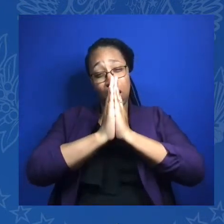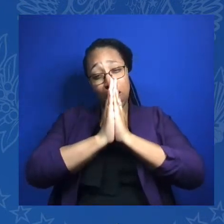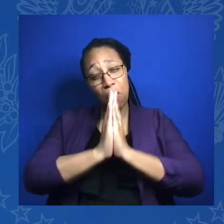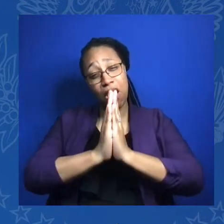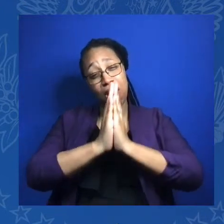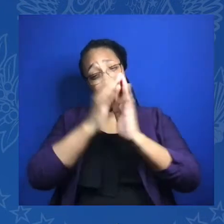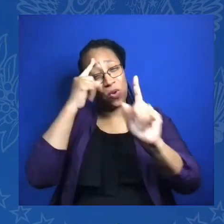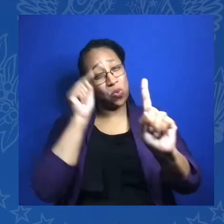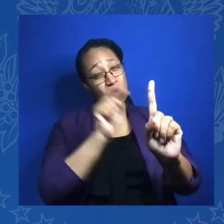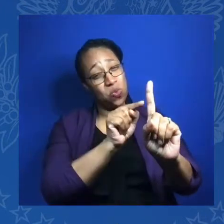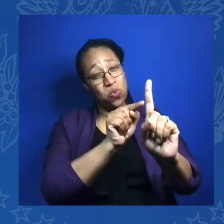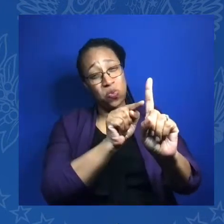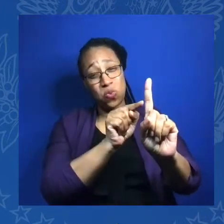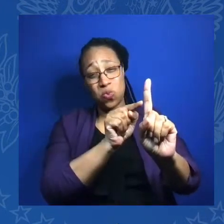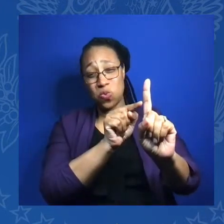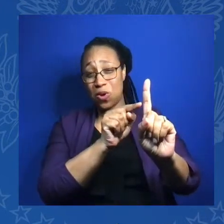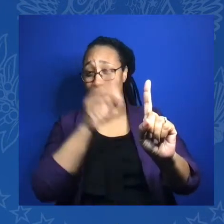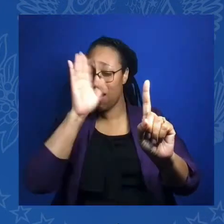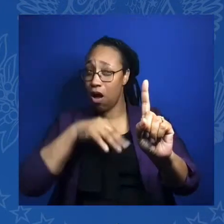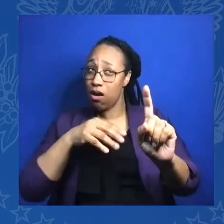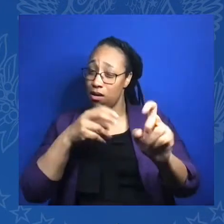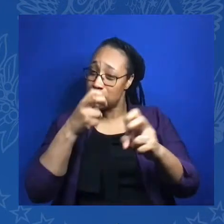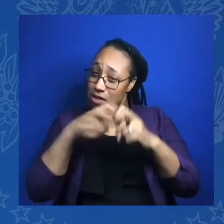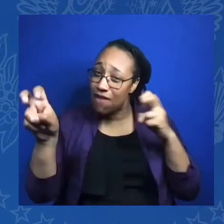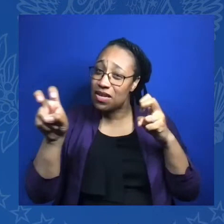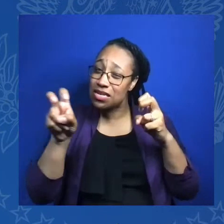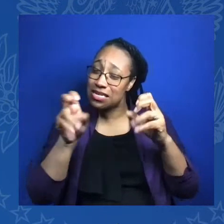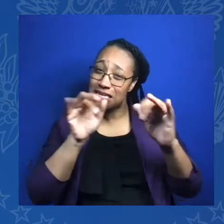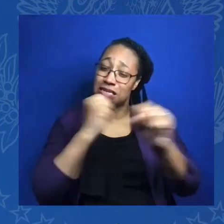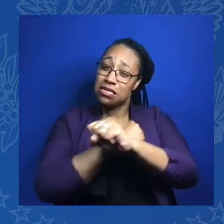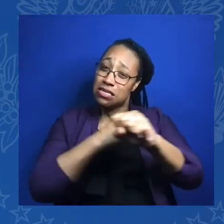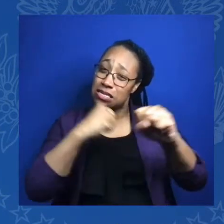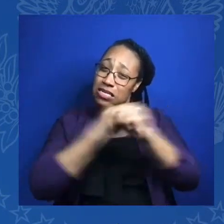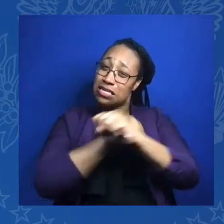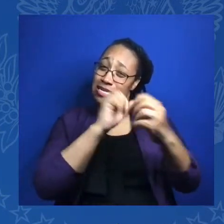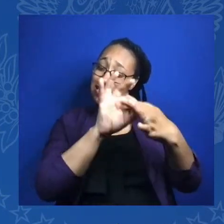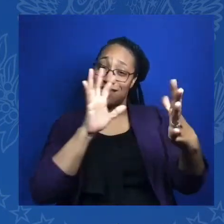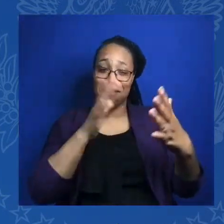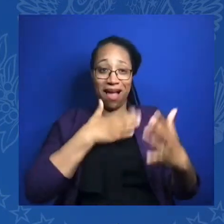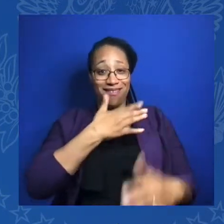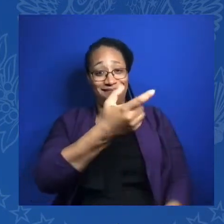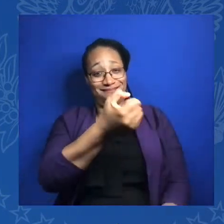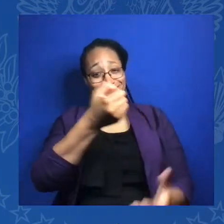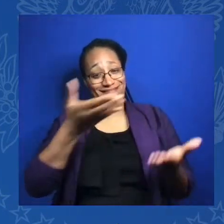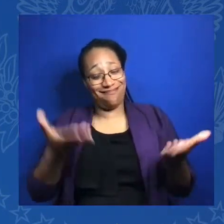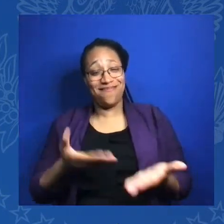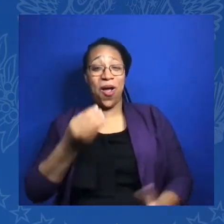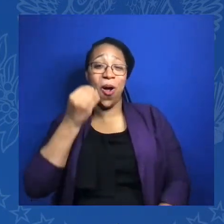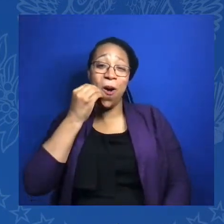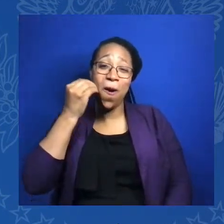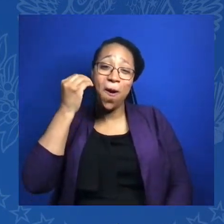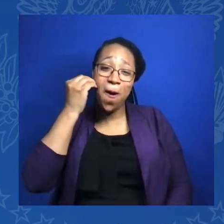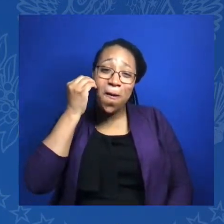It's great to have you home. And, boy, I can hardly wait to see you back on the court, kid.